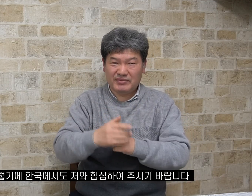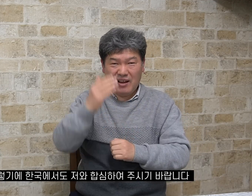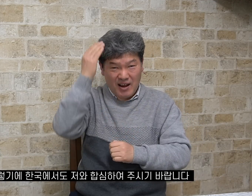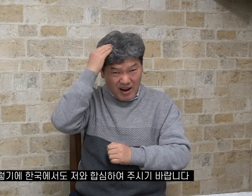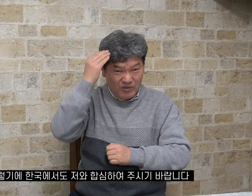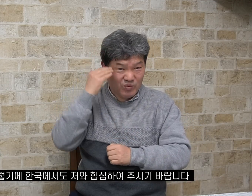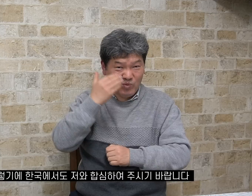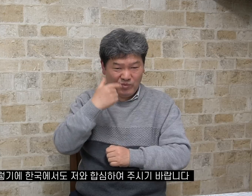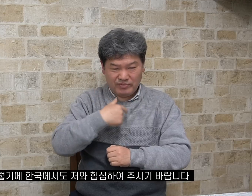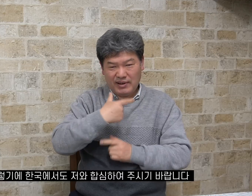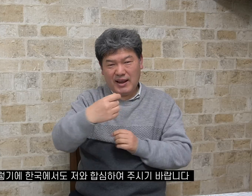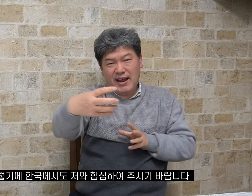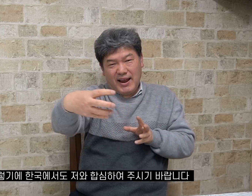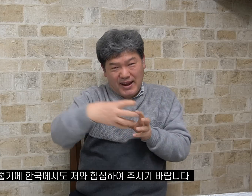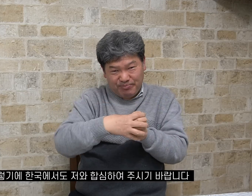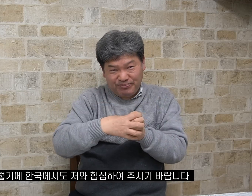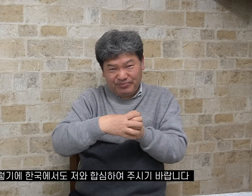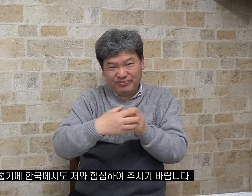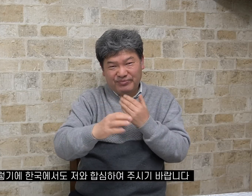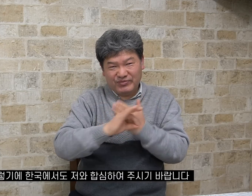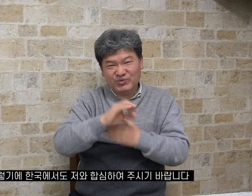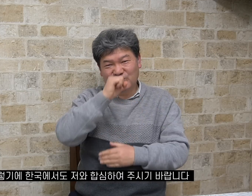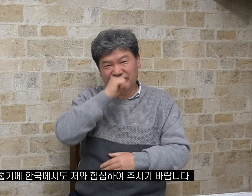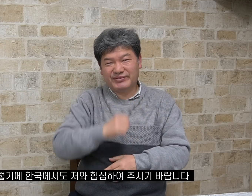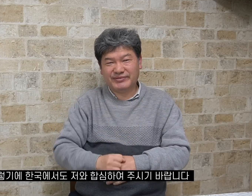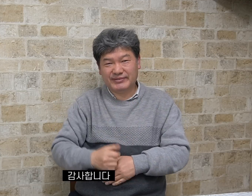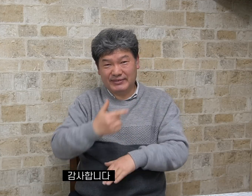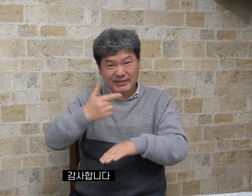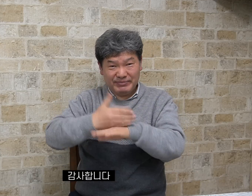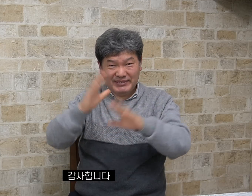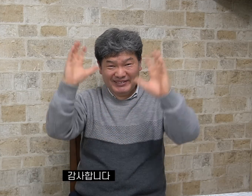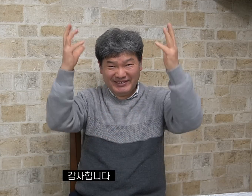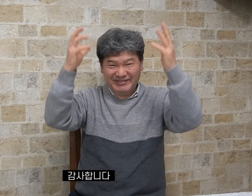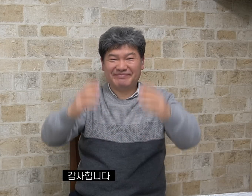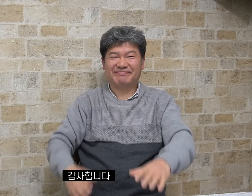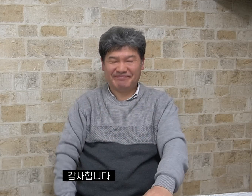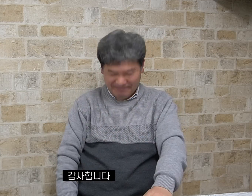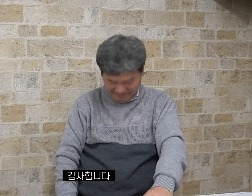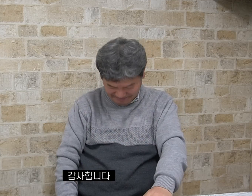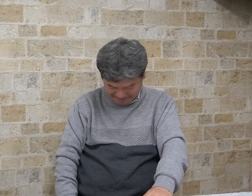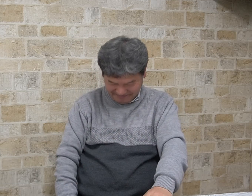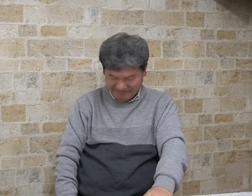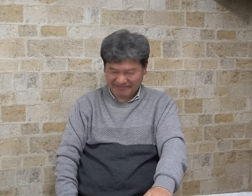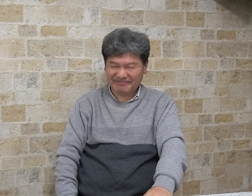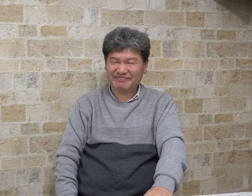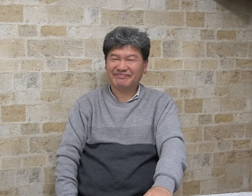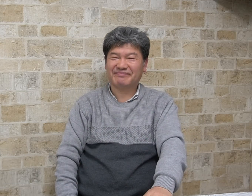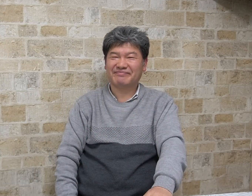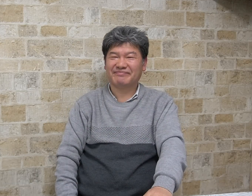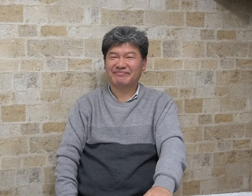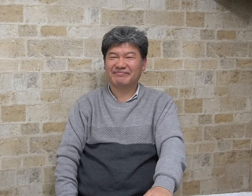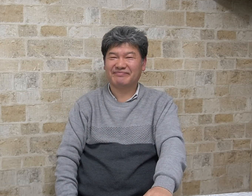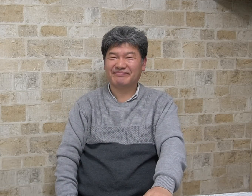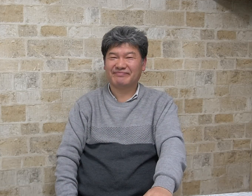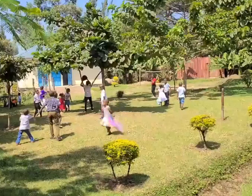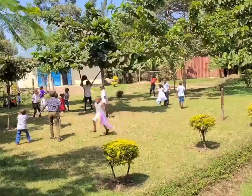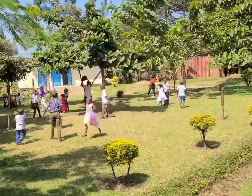So please join me in Korea as well. thank you